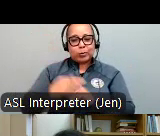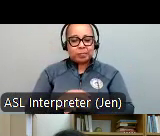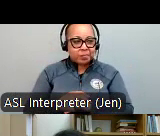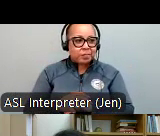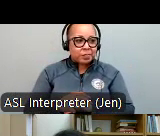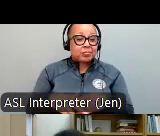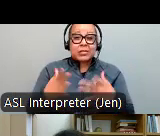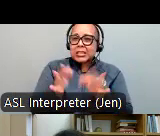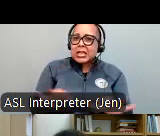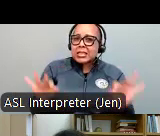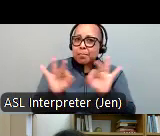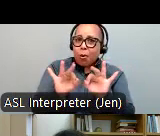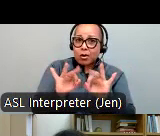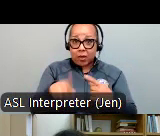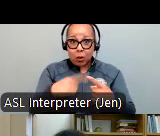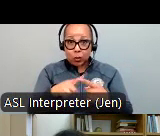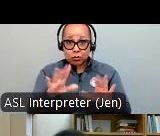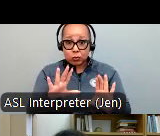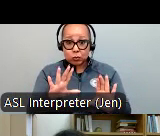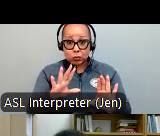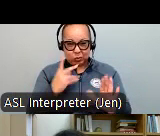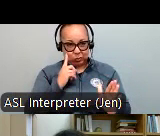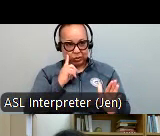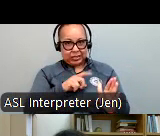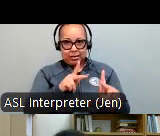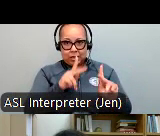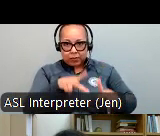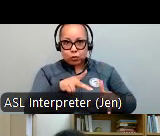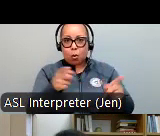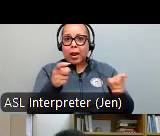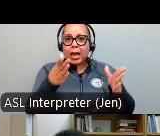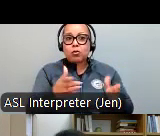It's important that when you do see individuals or handlers with their service animals,